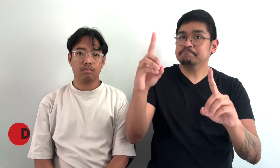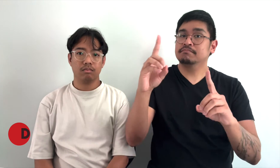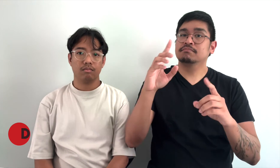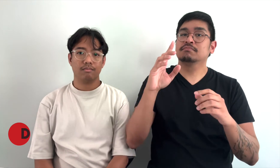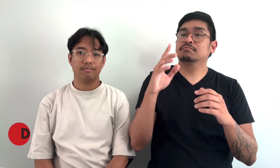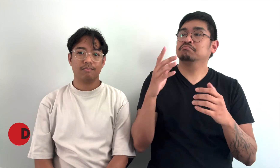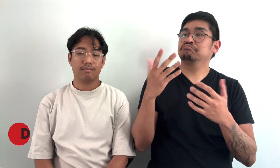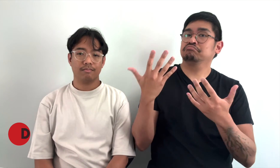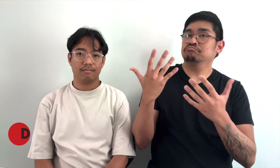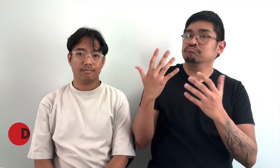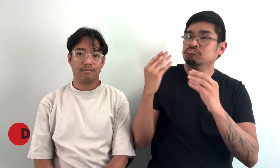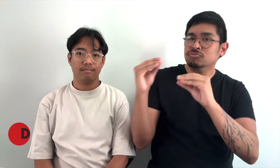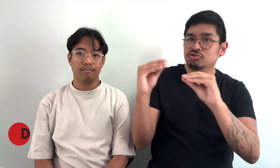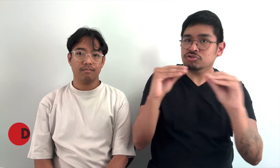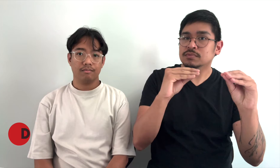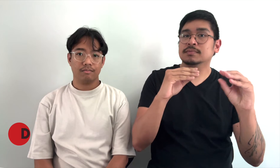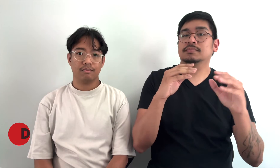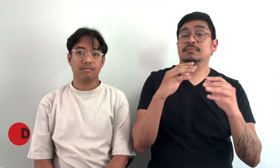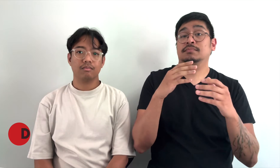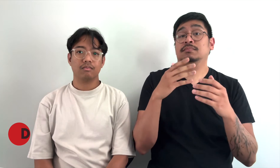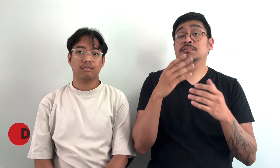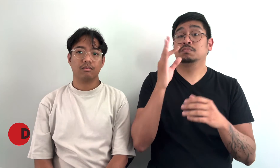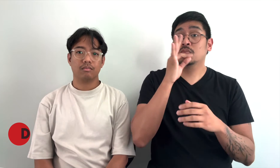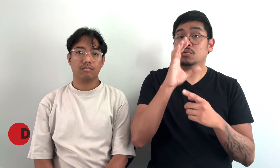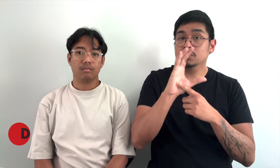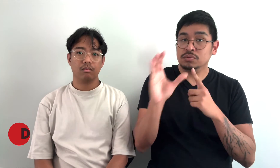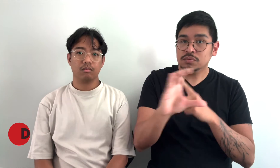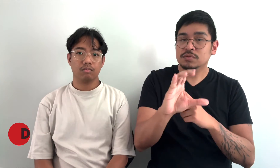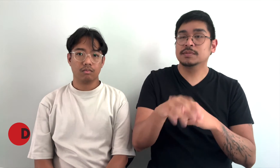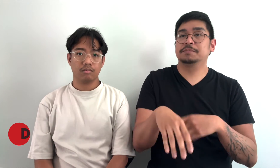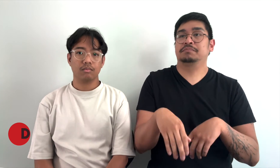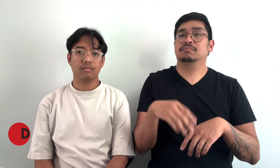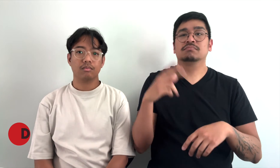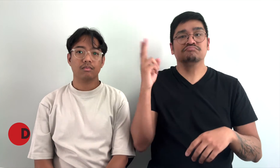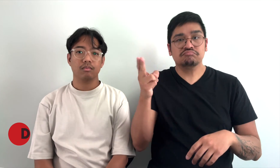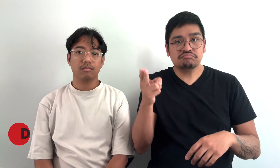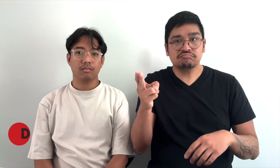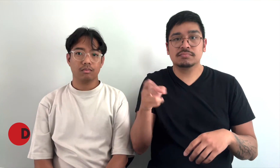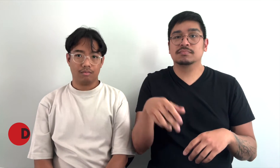about Filipino culture and history.